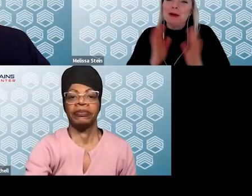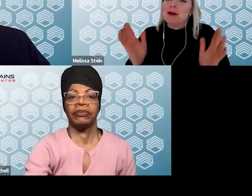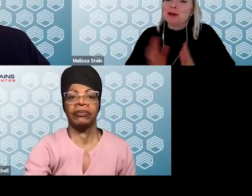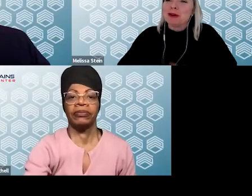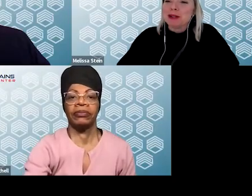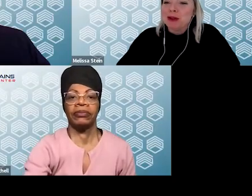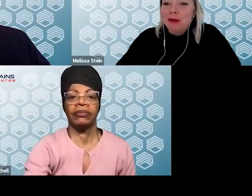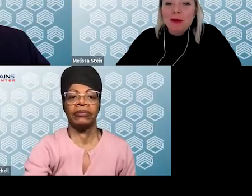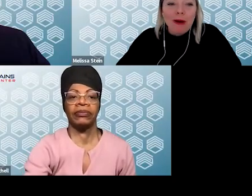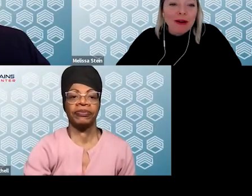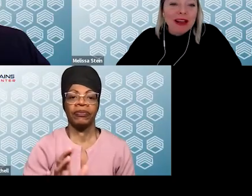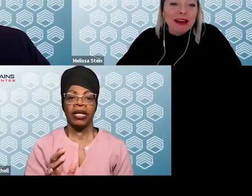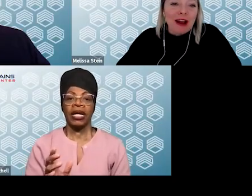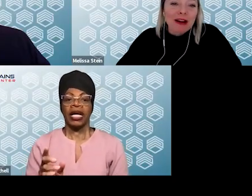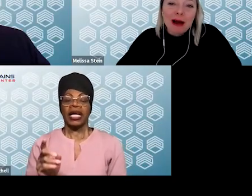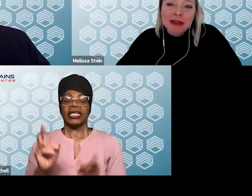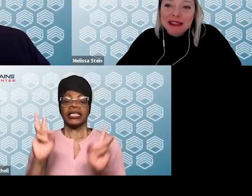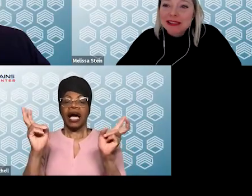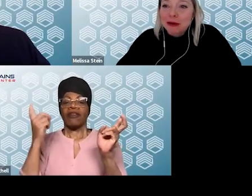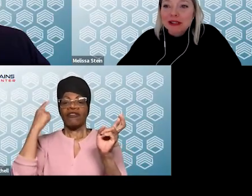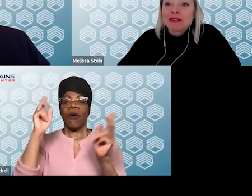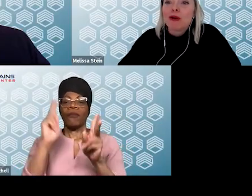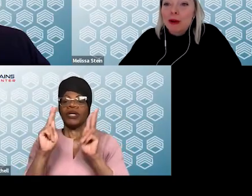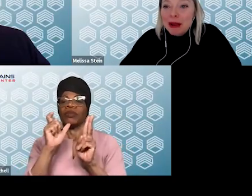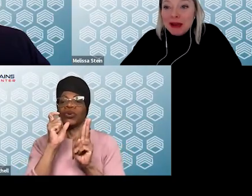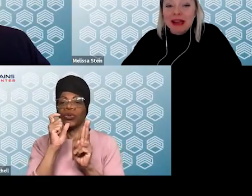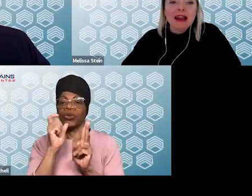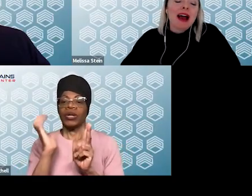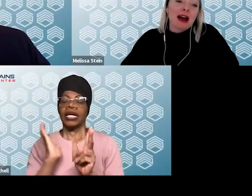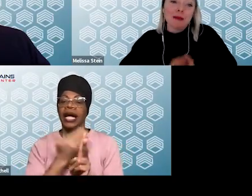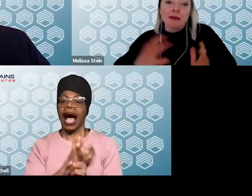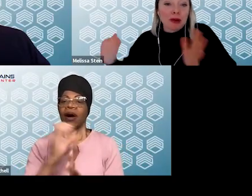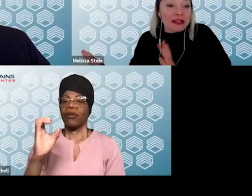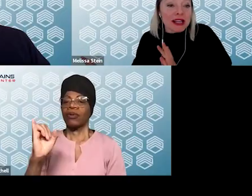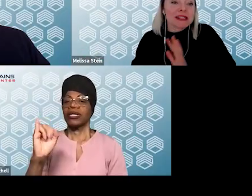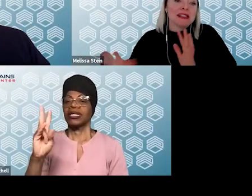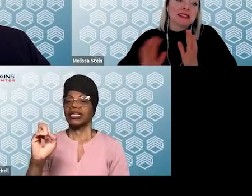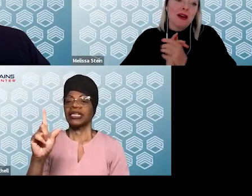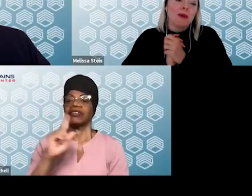So for those of you who are in our competence or civil commitment processes,